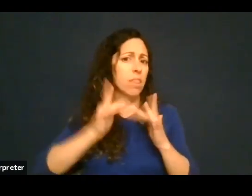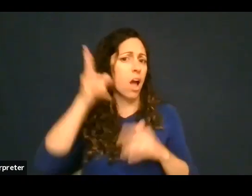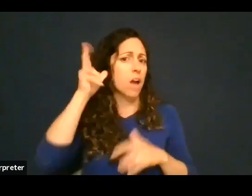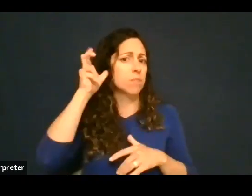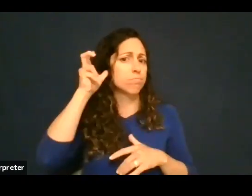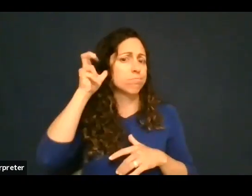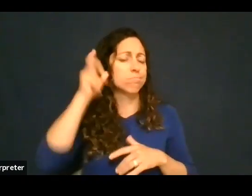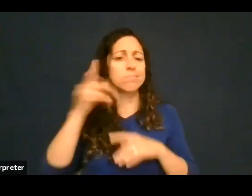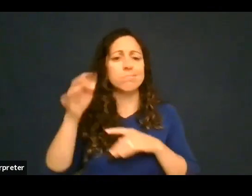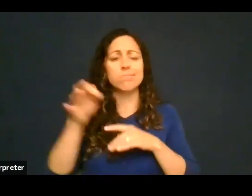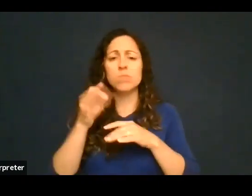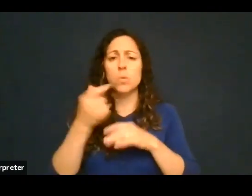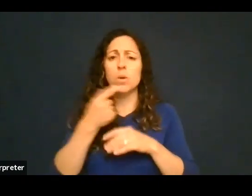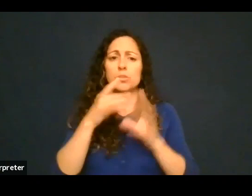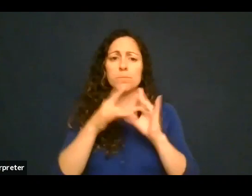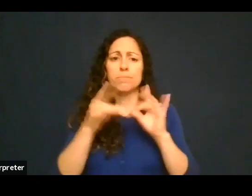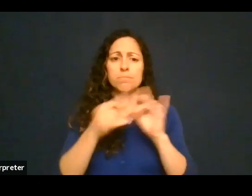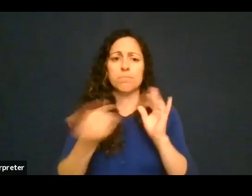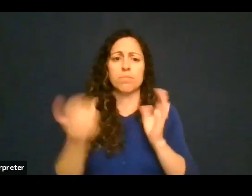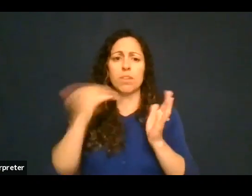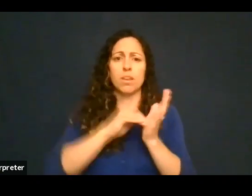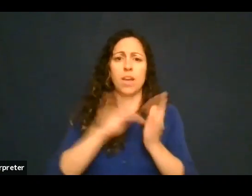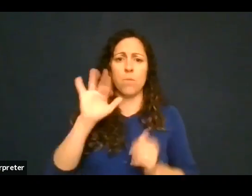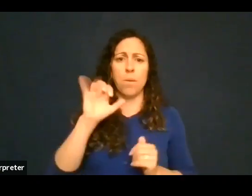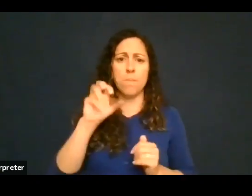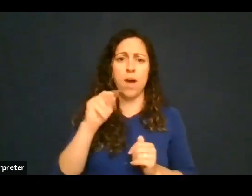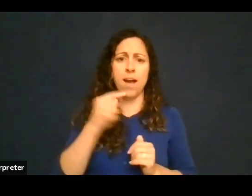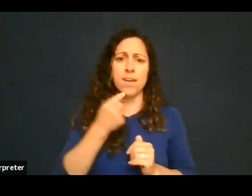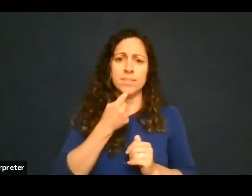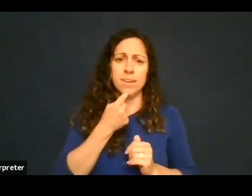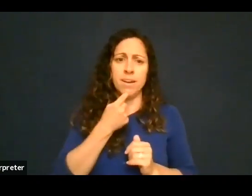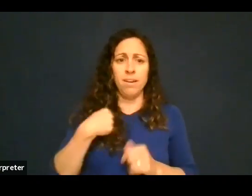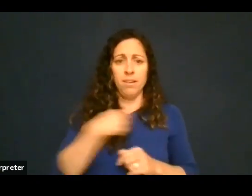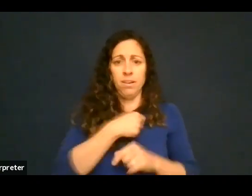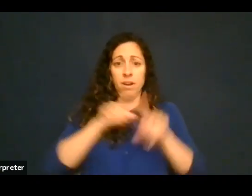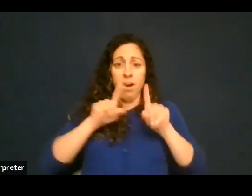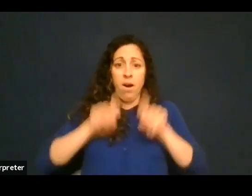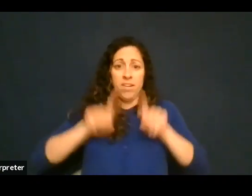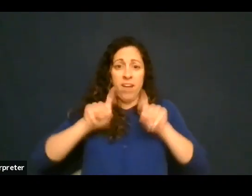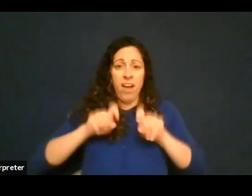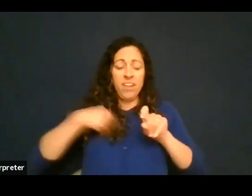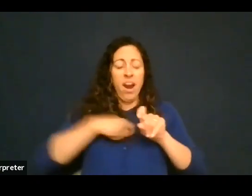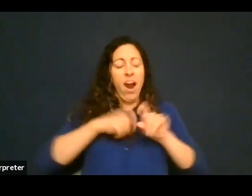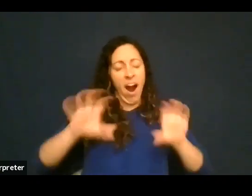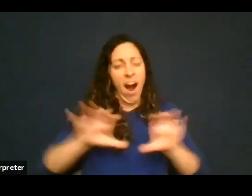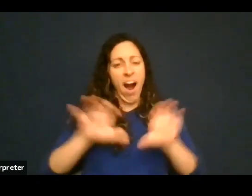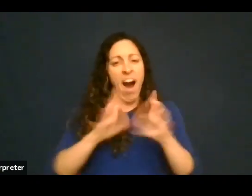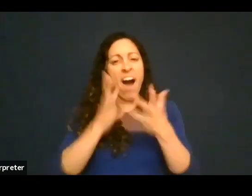We do a lot of testing within our program, but I think the counseling is, at least, as important.